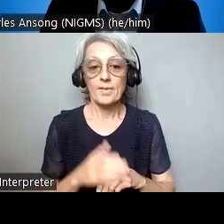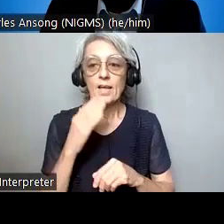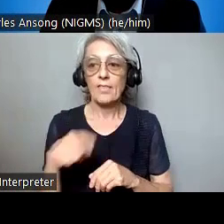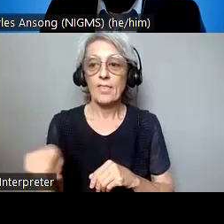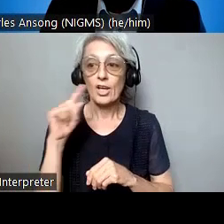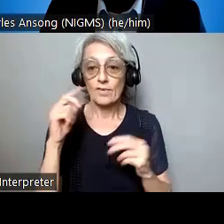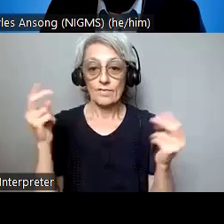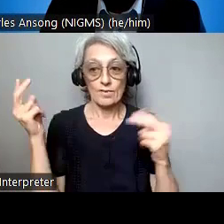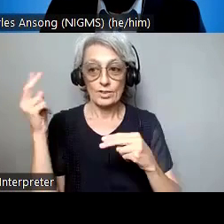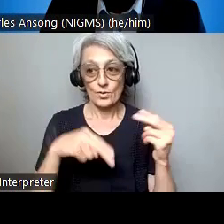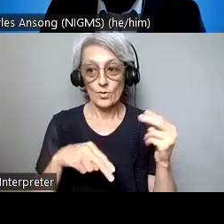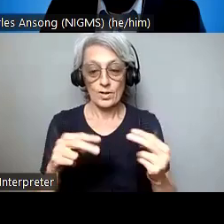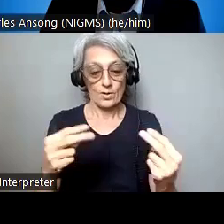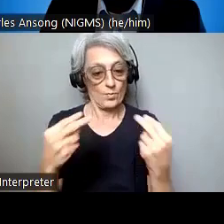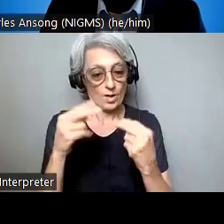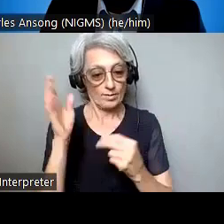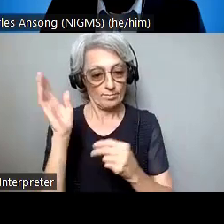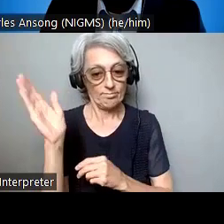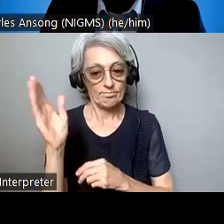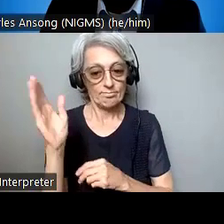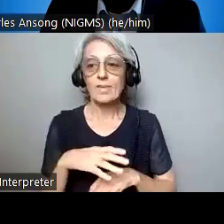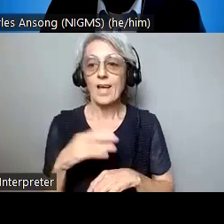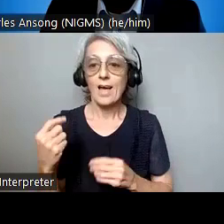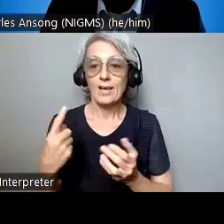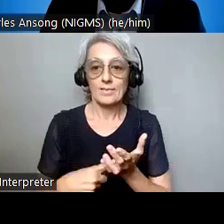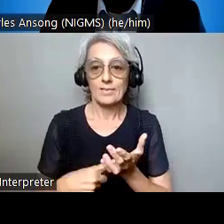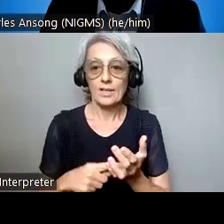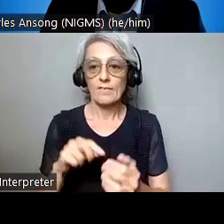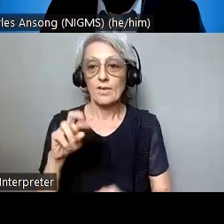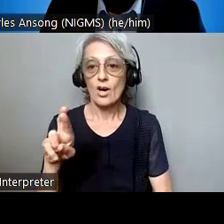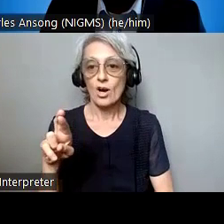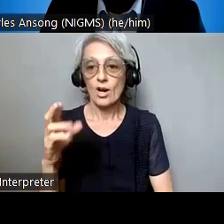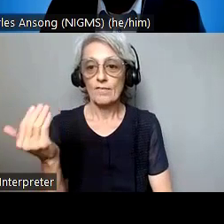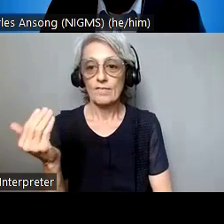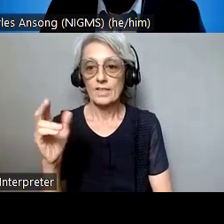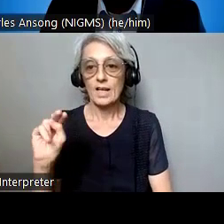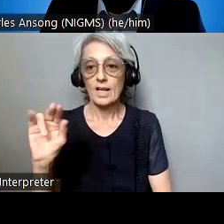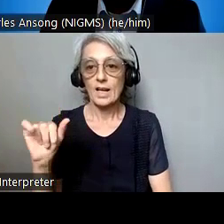and discussion of the R15 NIH Research Enhancement Award.